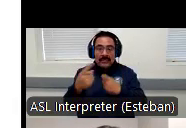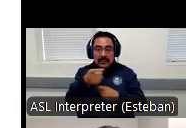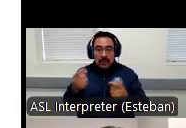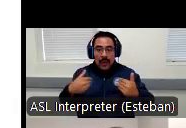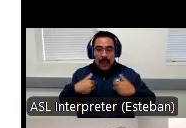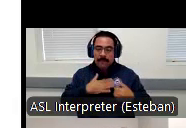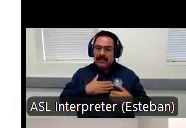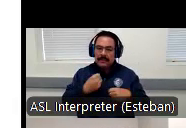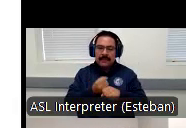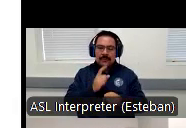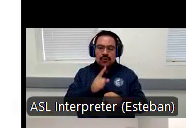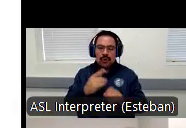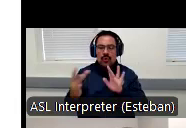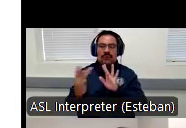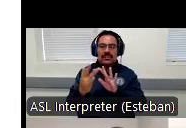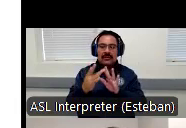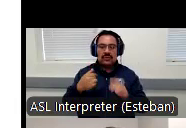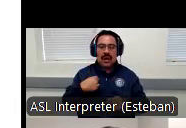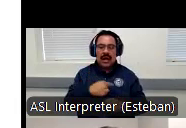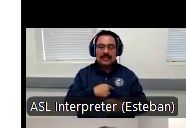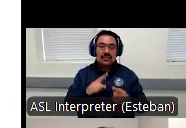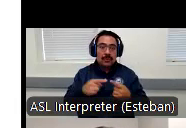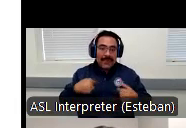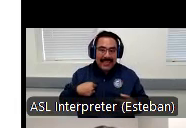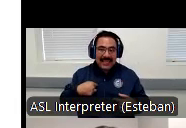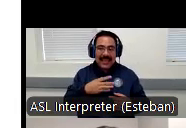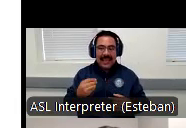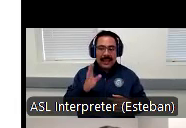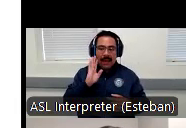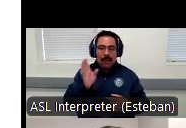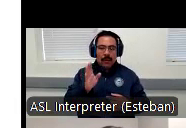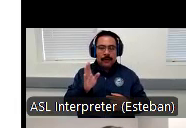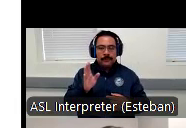please make sure you reach out to us, to me, and I'll make sure that my email is